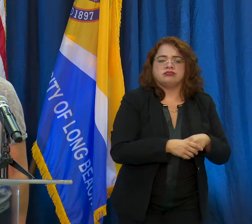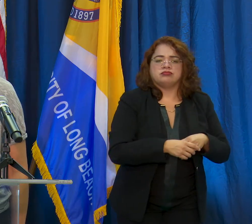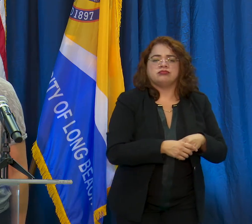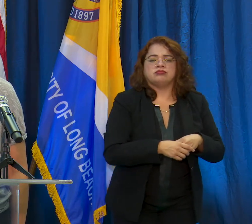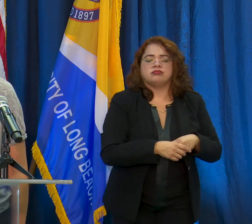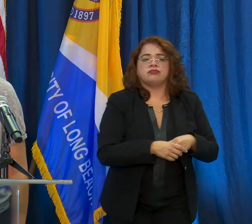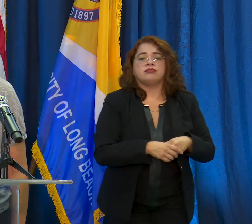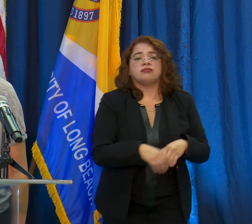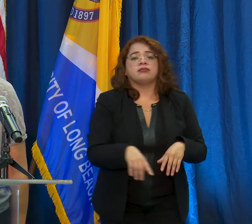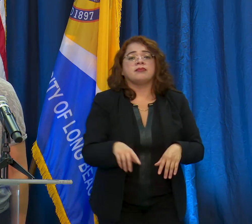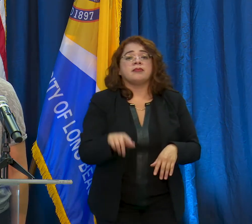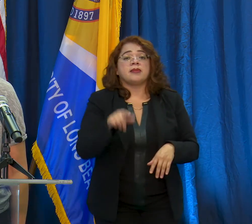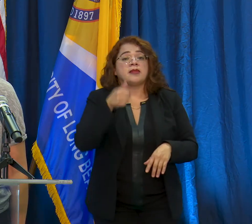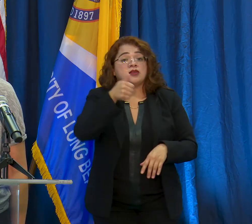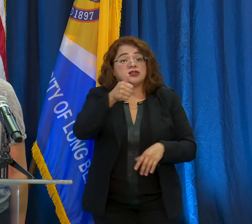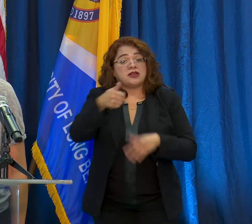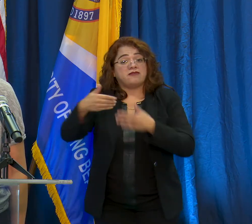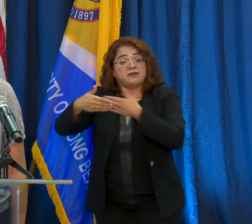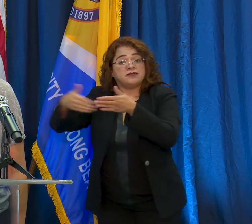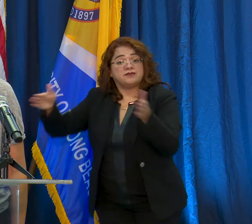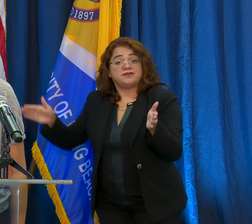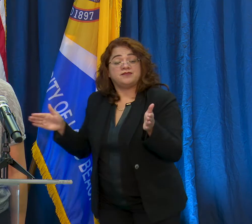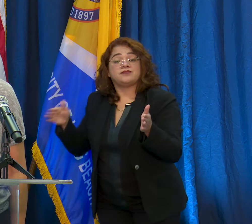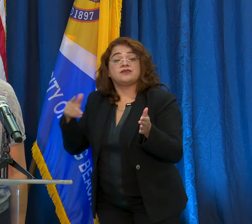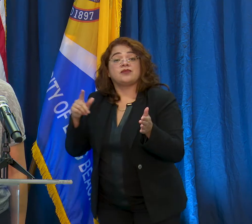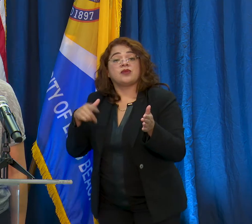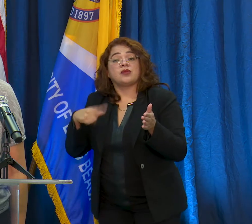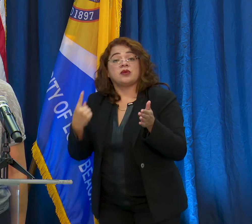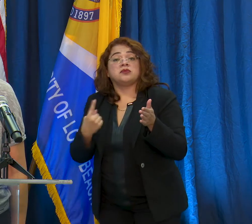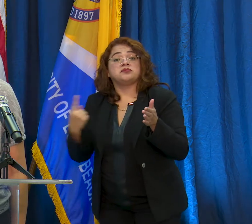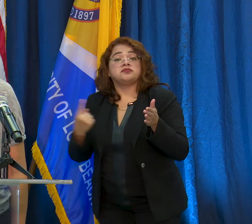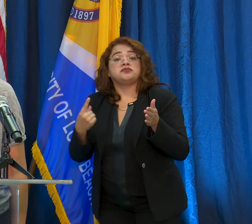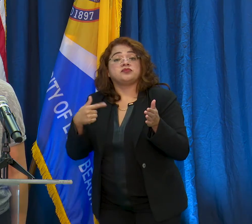If you're in quarantine,